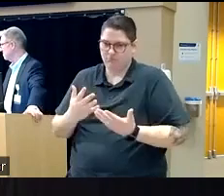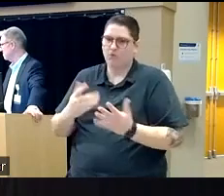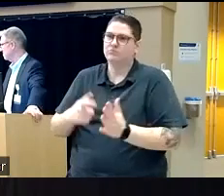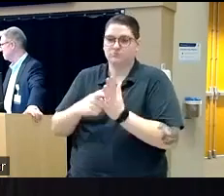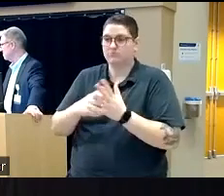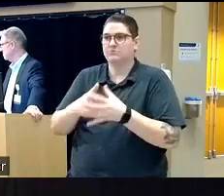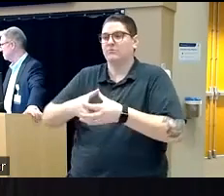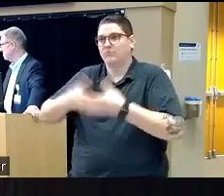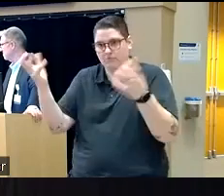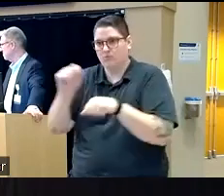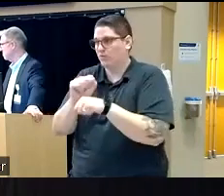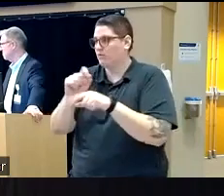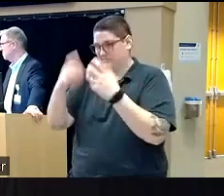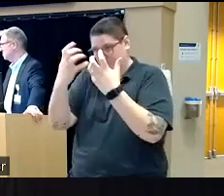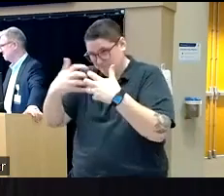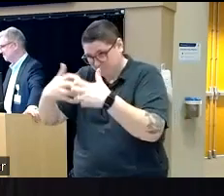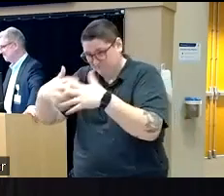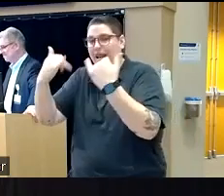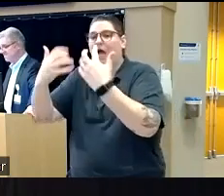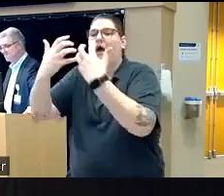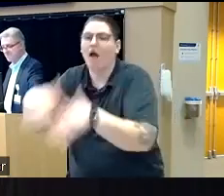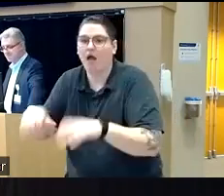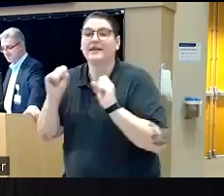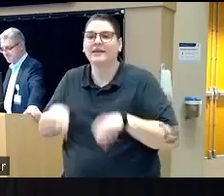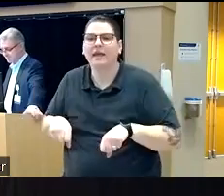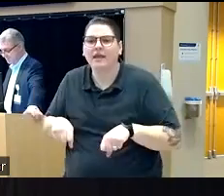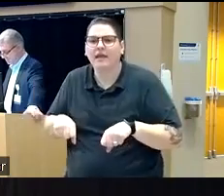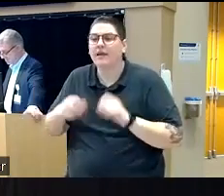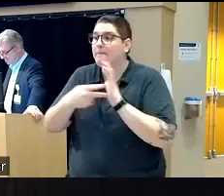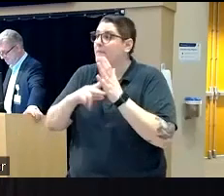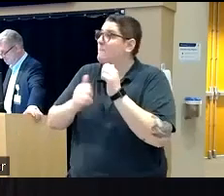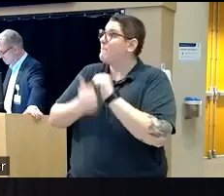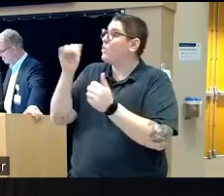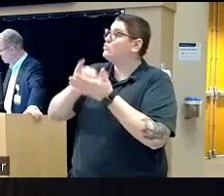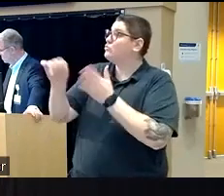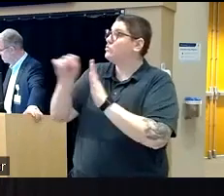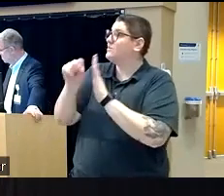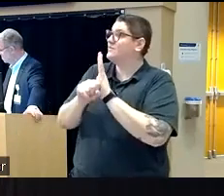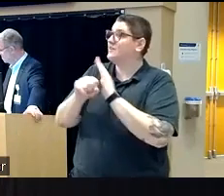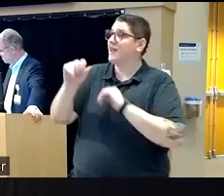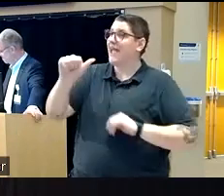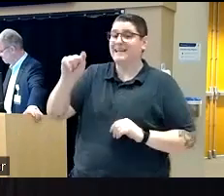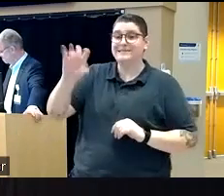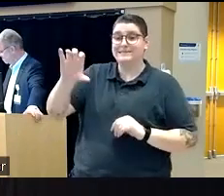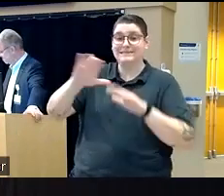very many places and now most of the New York State ATC system does it so we're